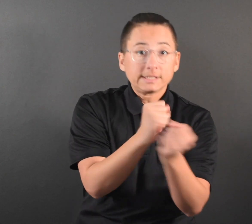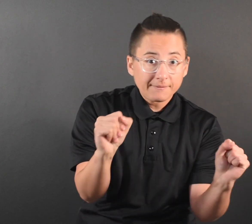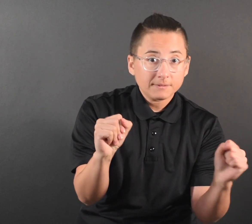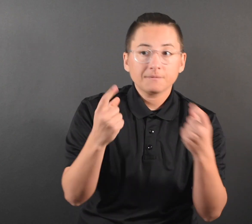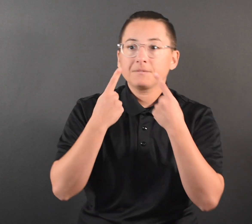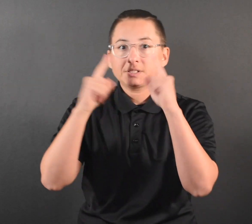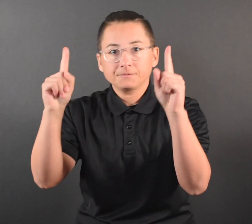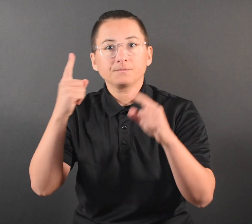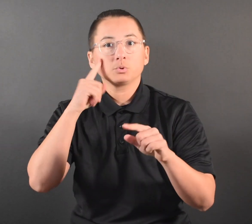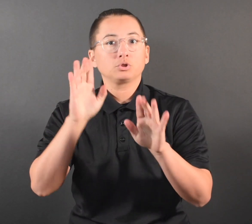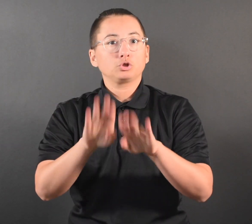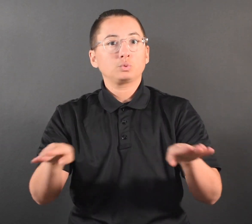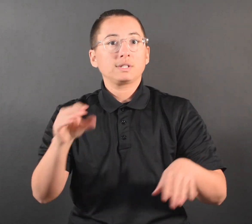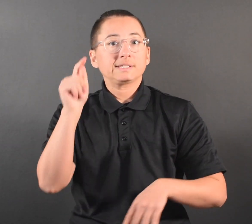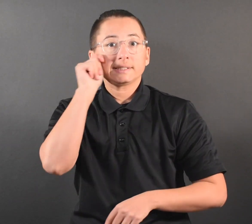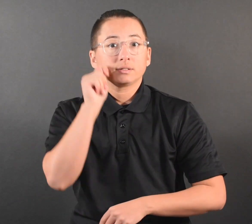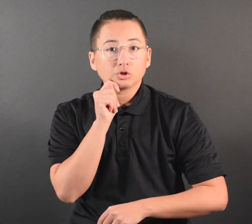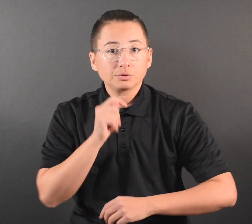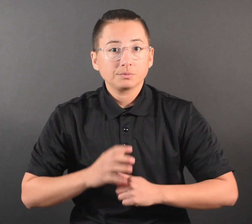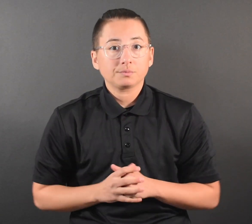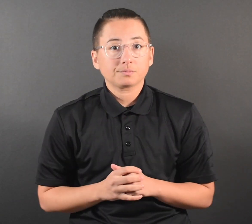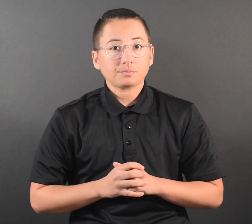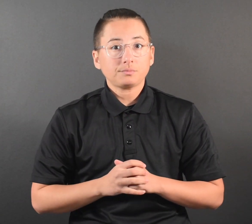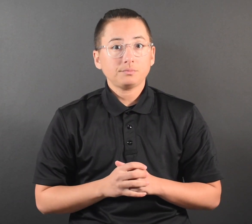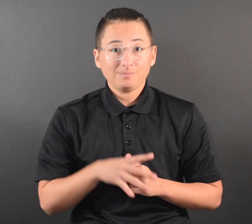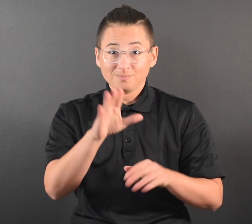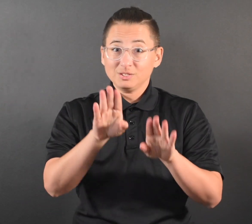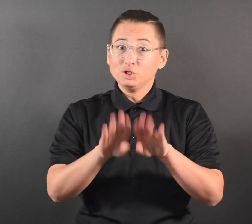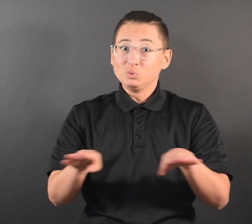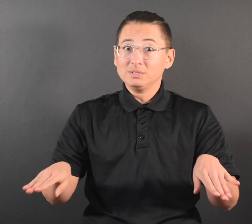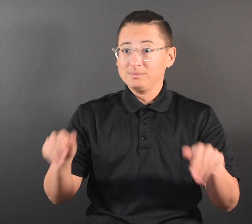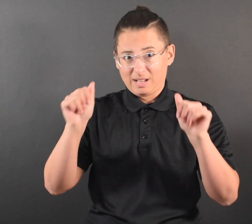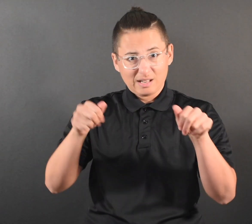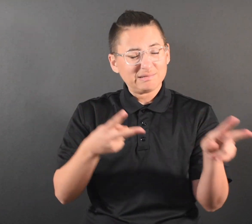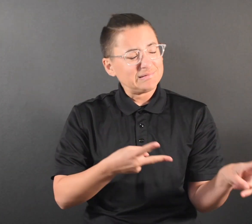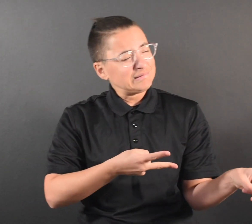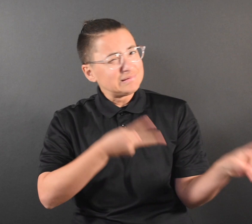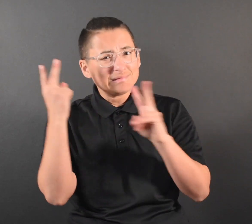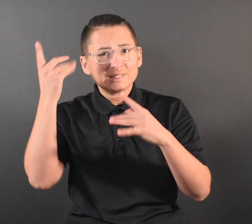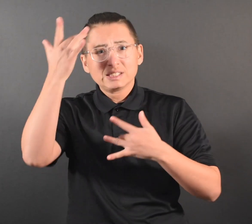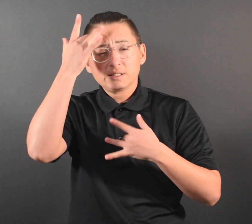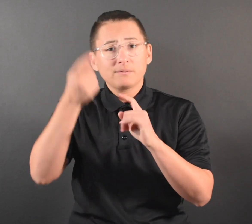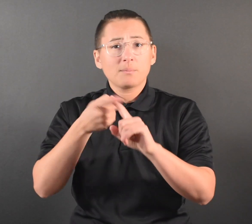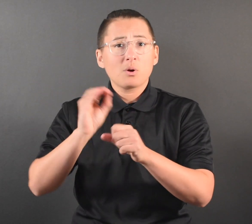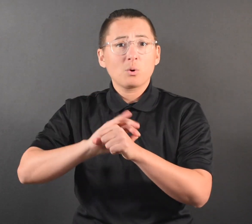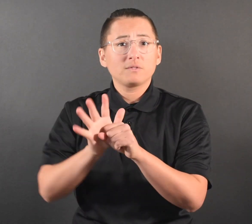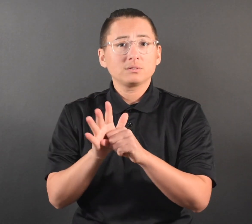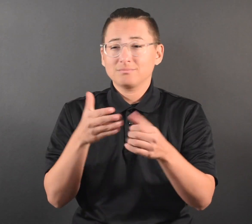Children can get very sick from COVID-19—even children who do not have underlying health